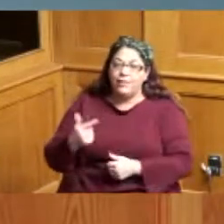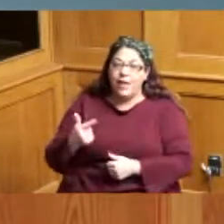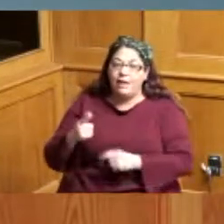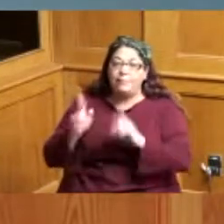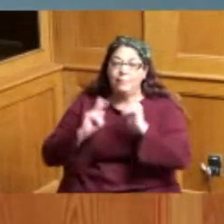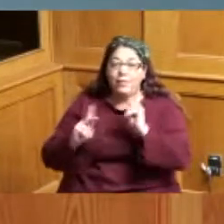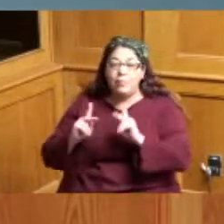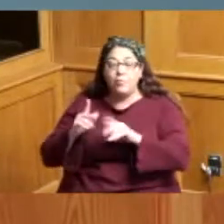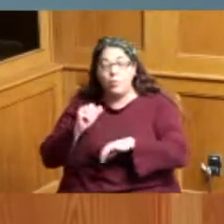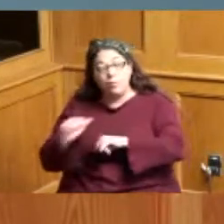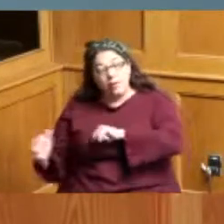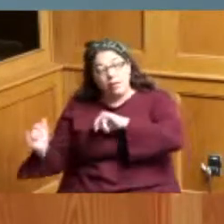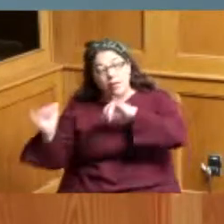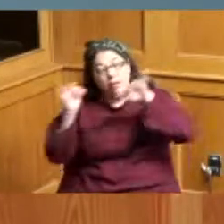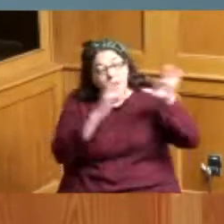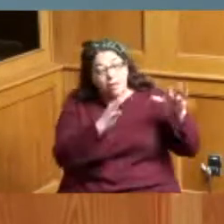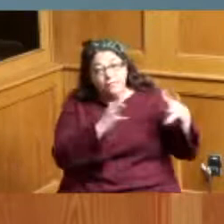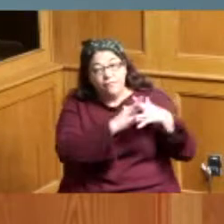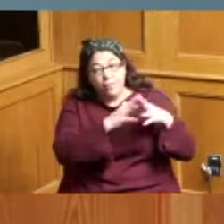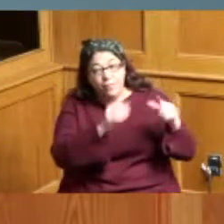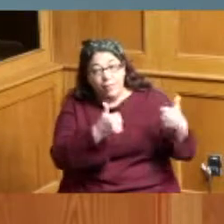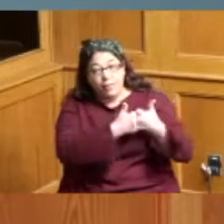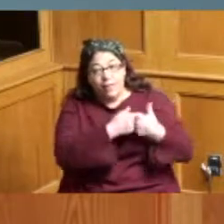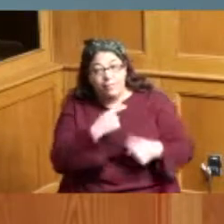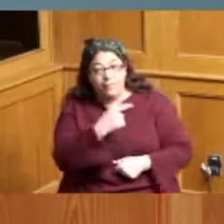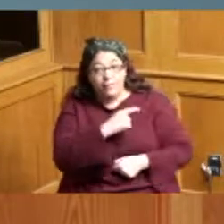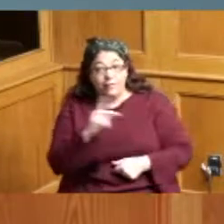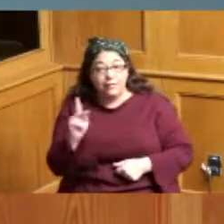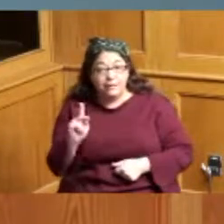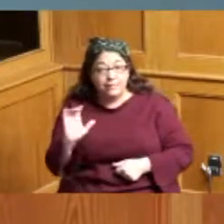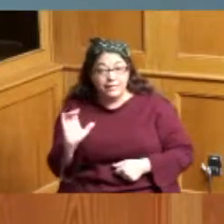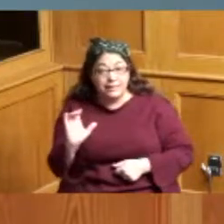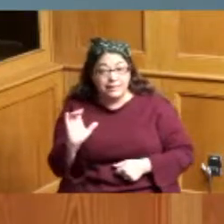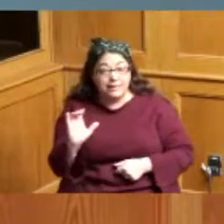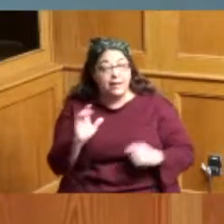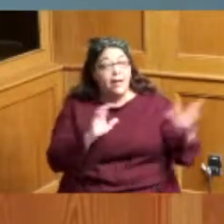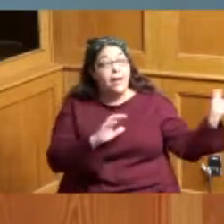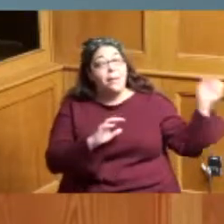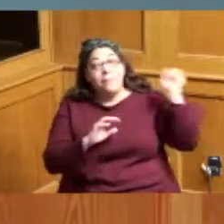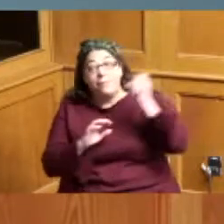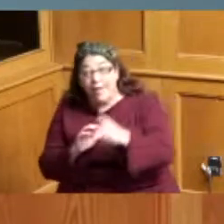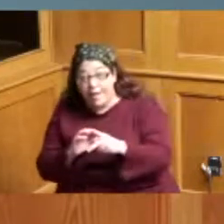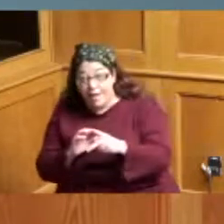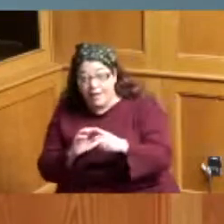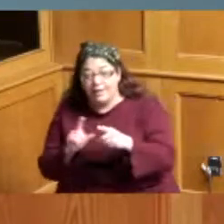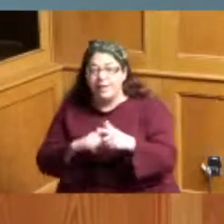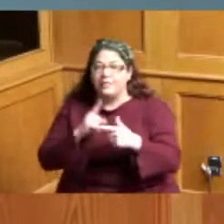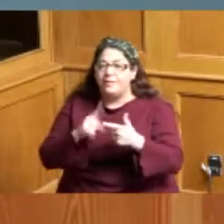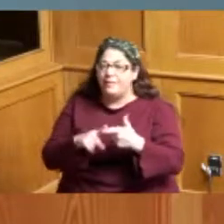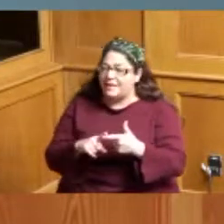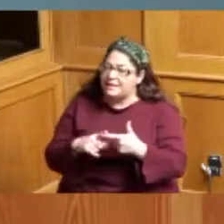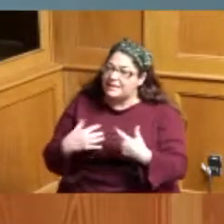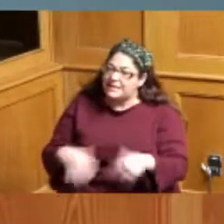and if the numbers go up I represent all citizens not just the ones that voted for me